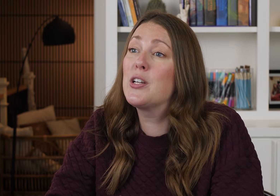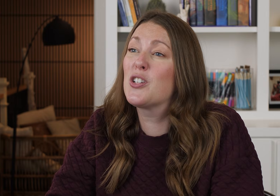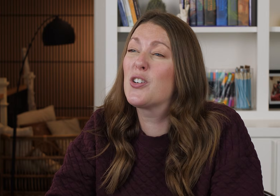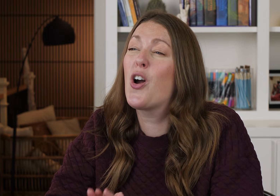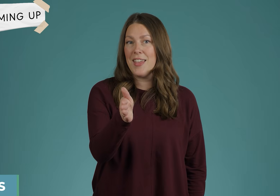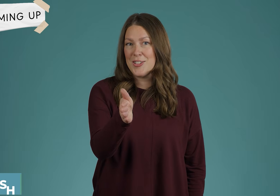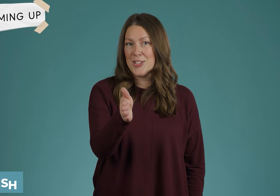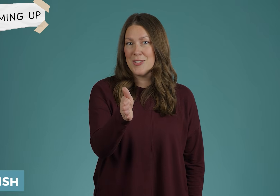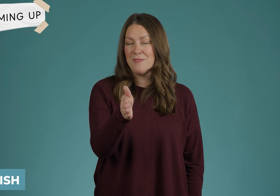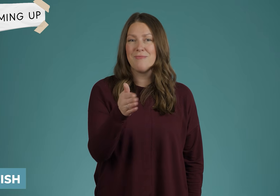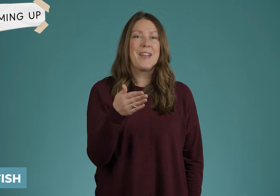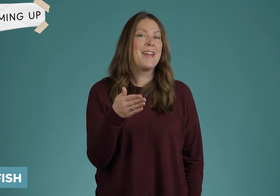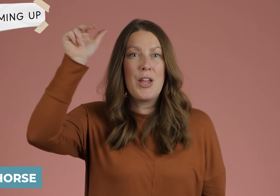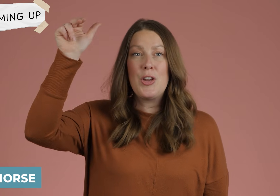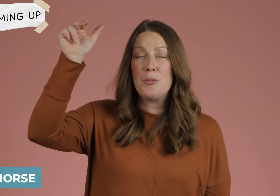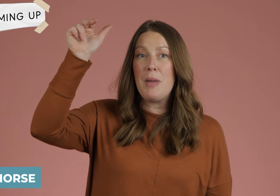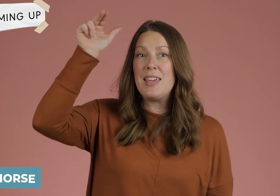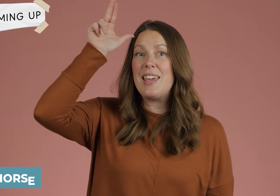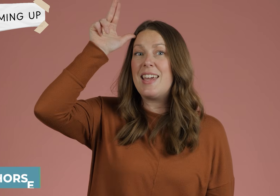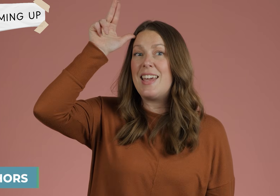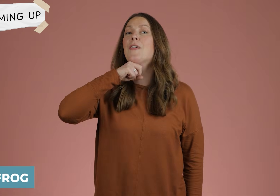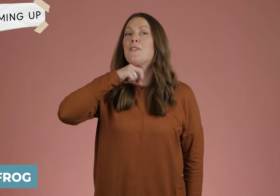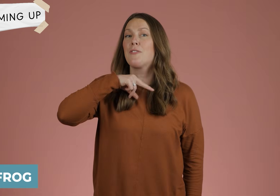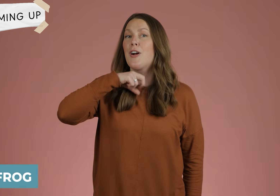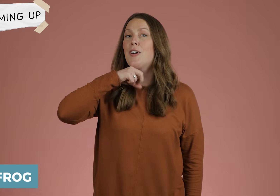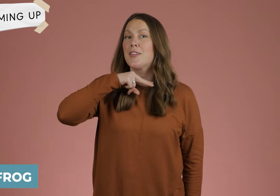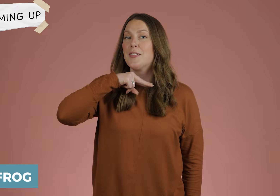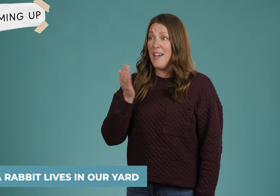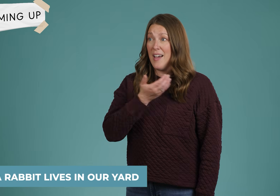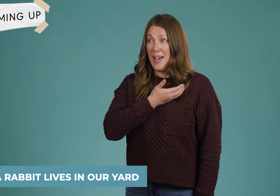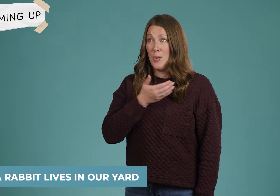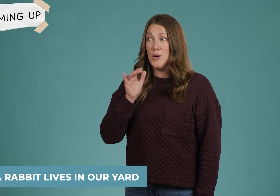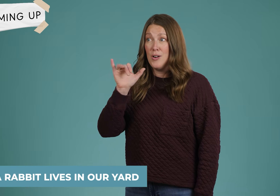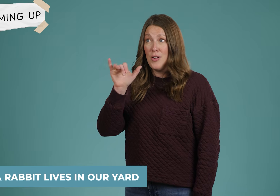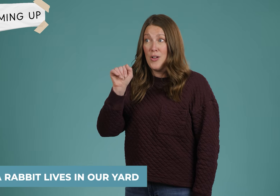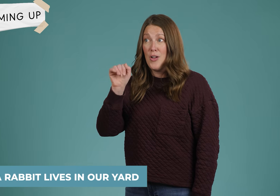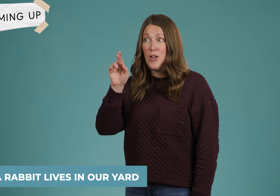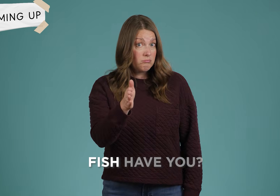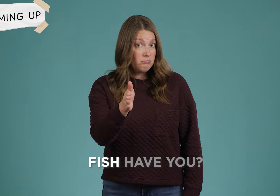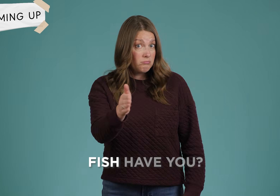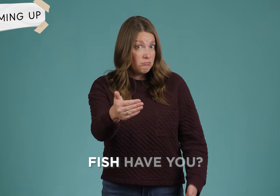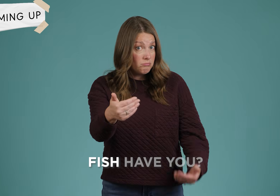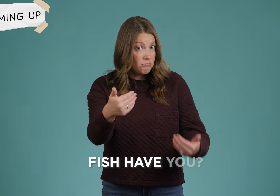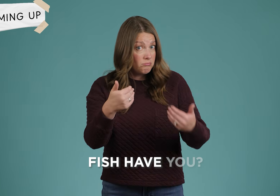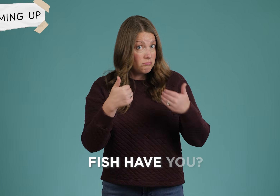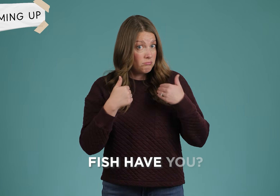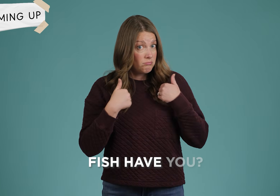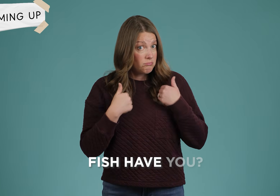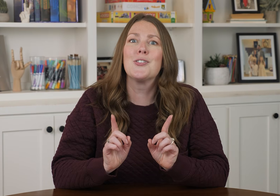going to learn over 25 animal signs